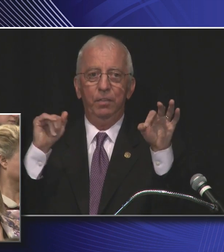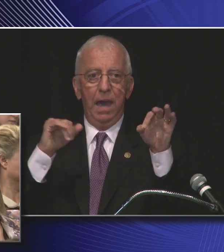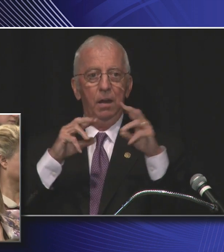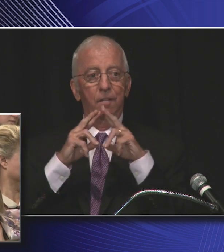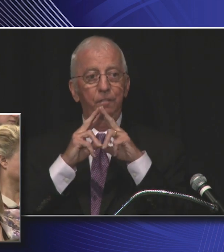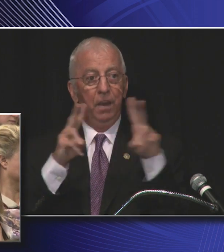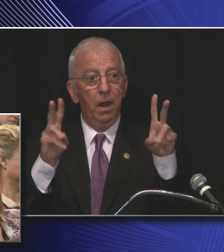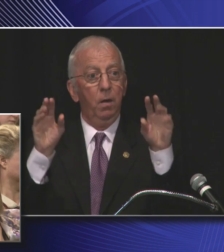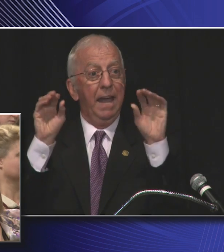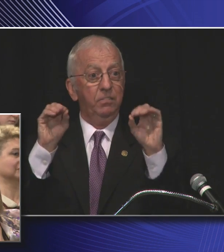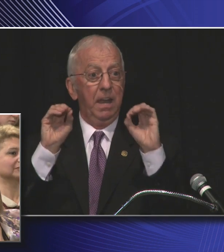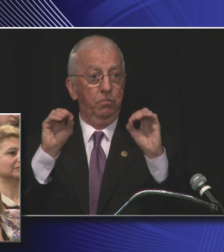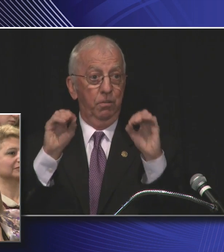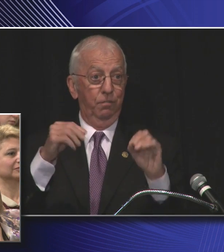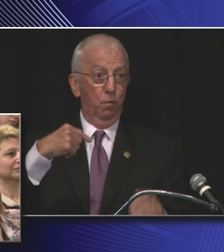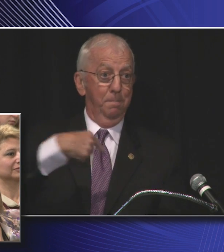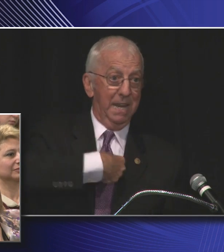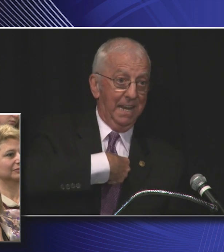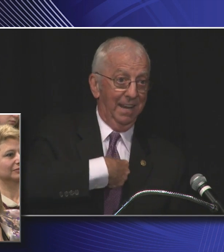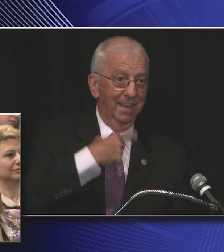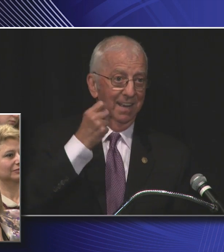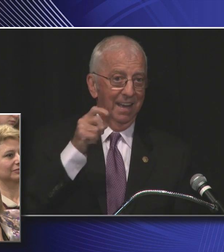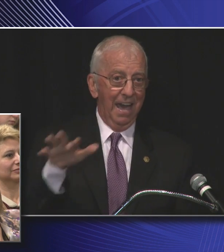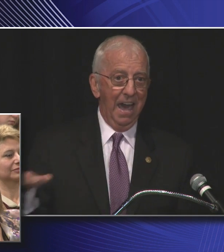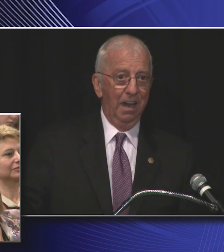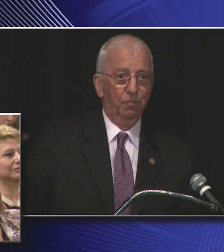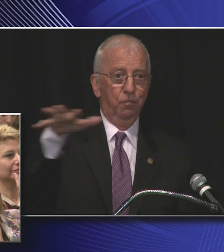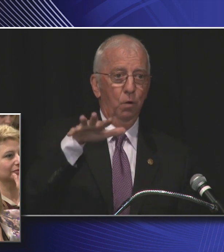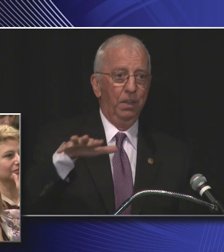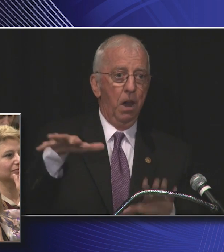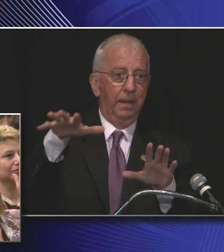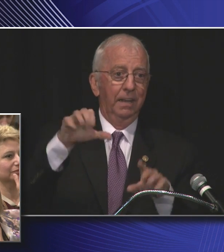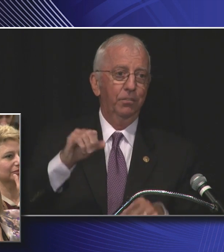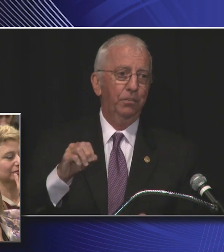that are very educational for me and for the audience.